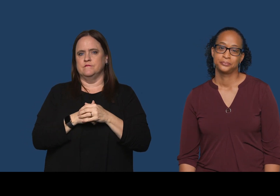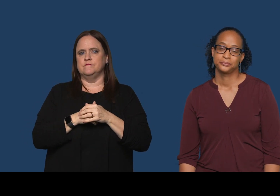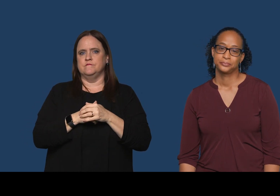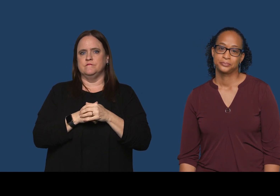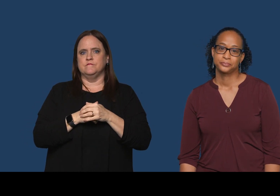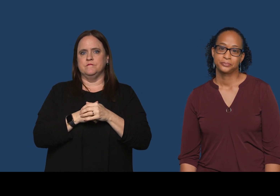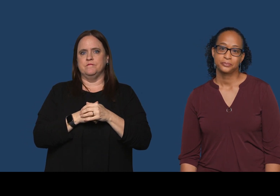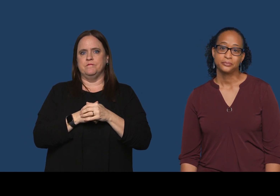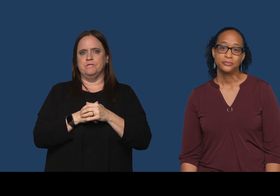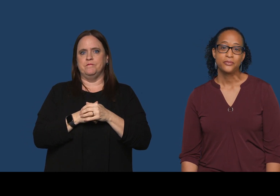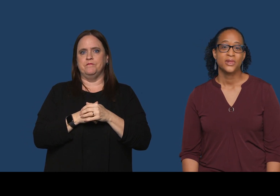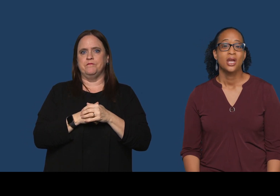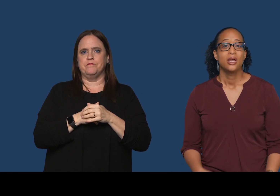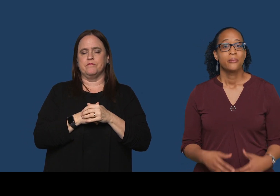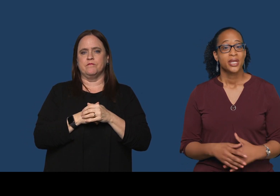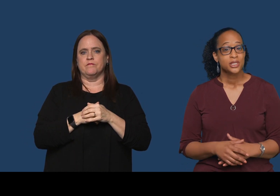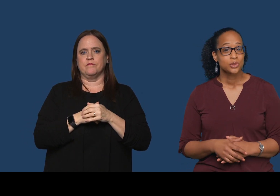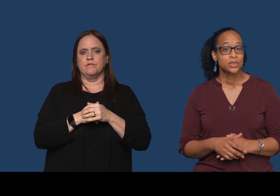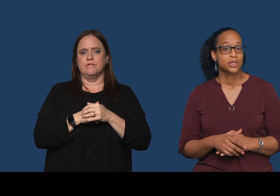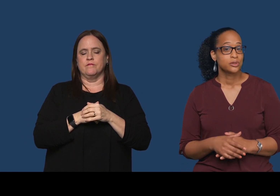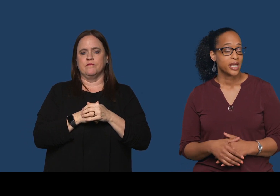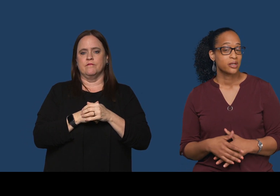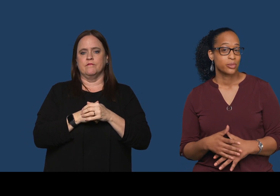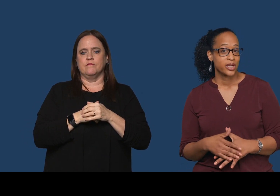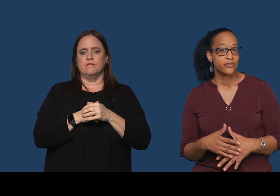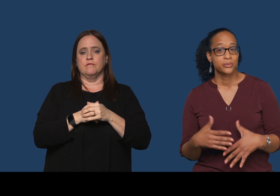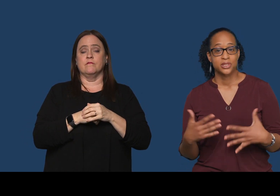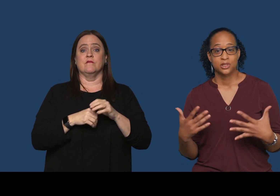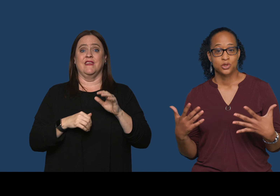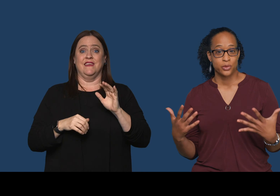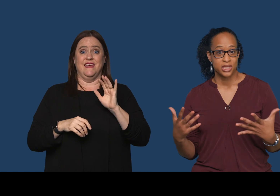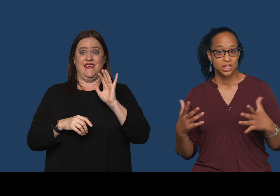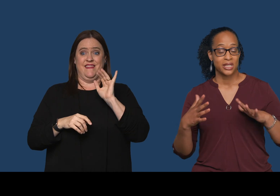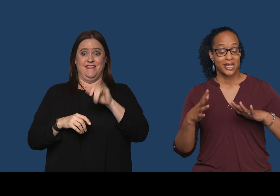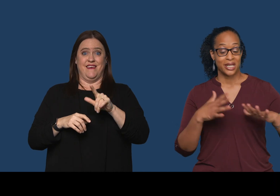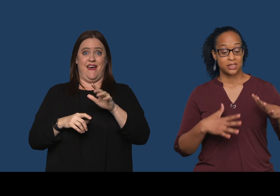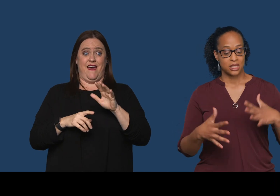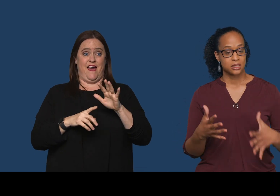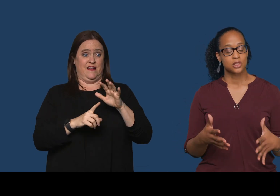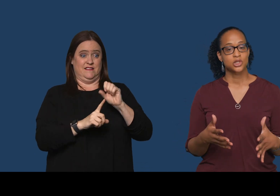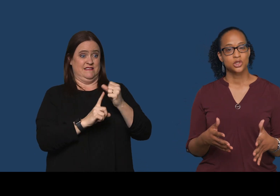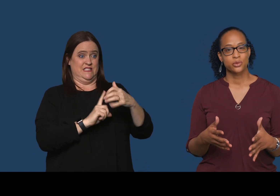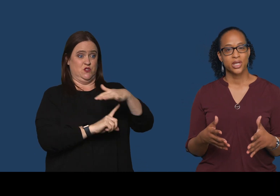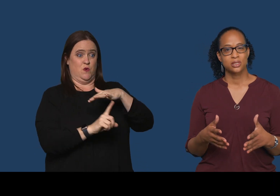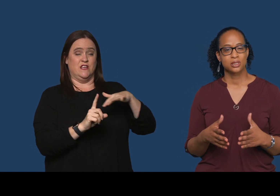Make sure you take a break from the situation and assess the situation.